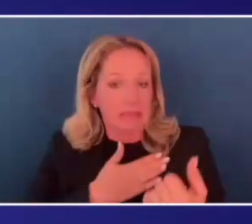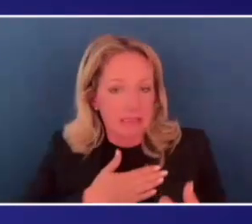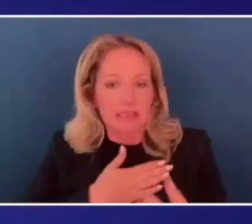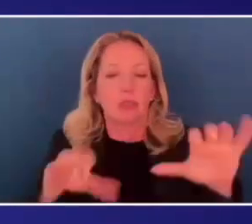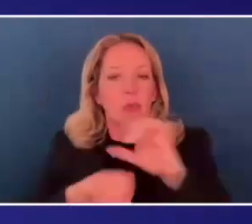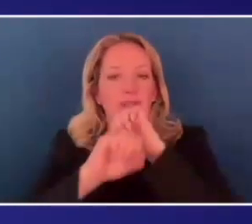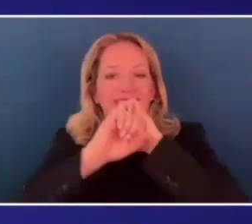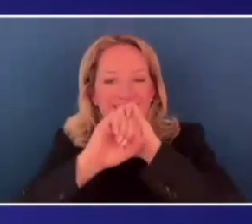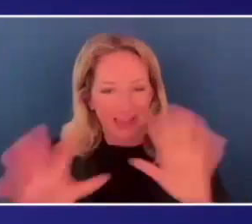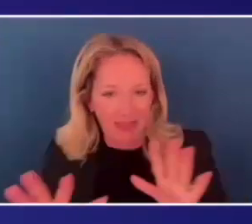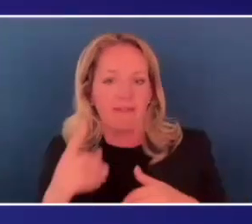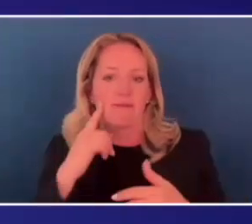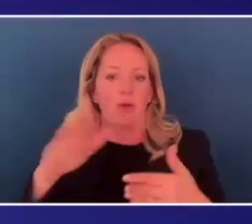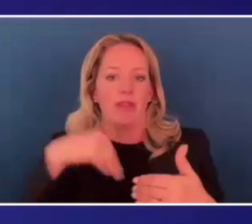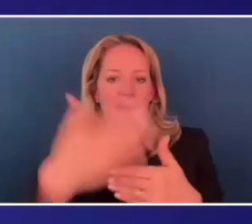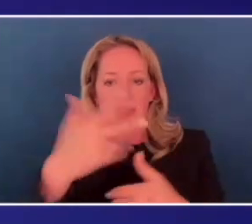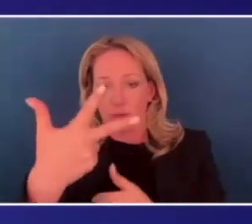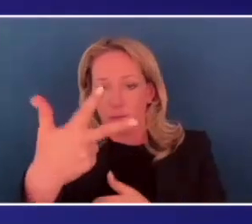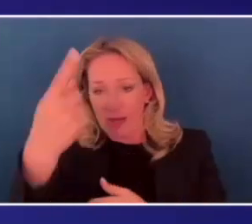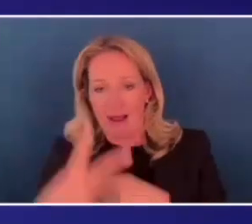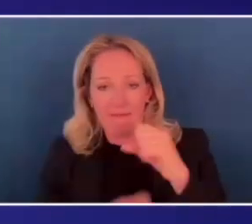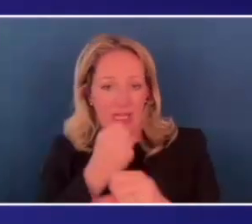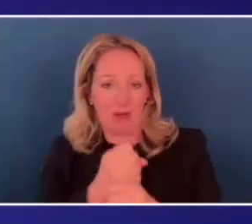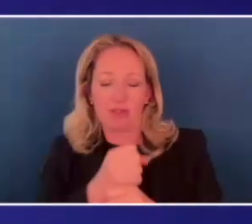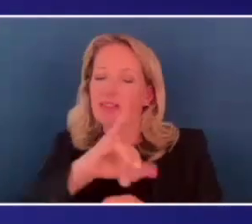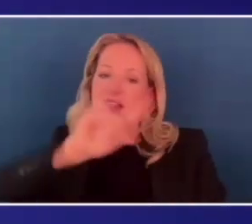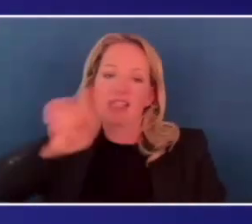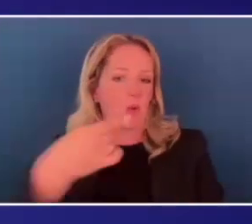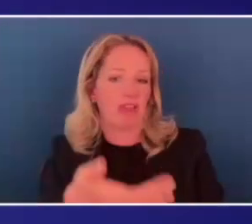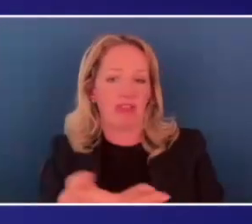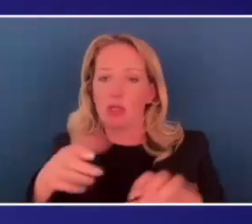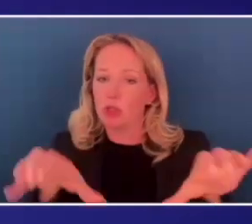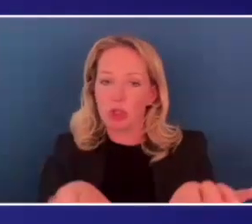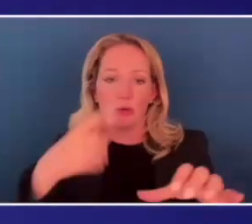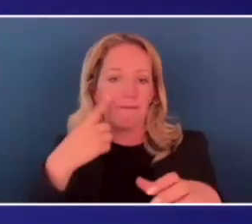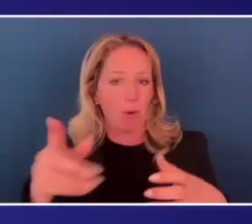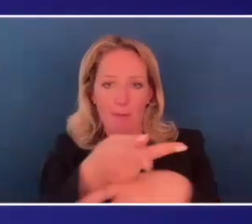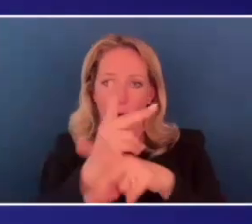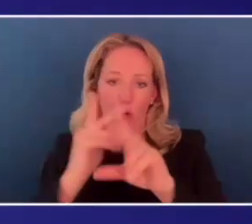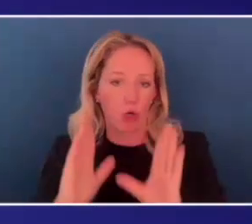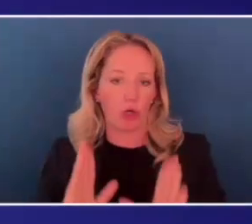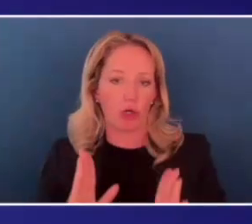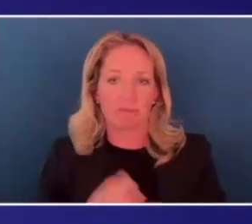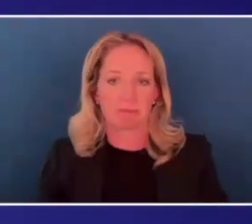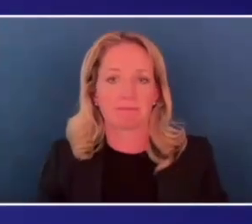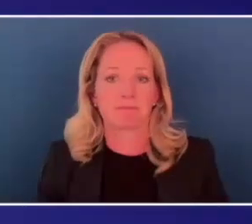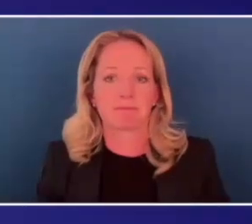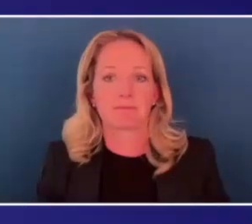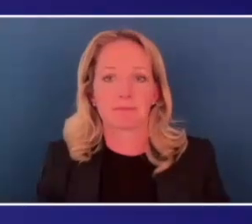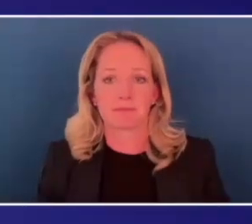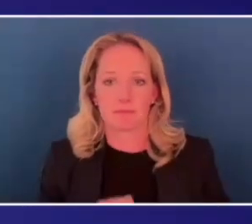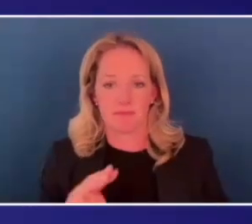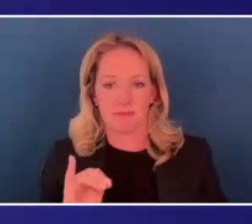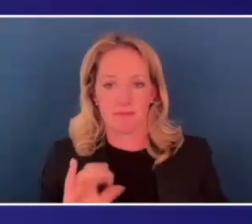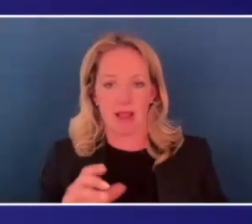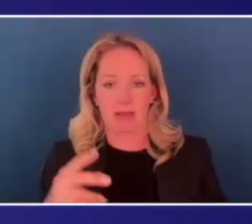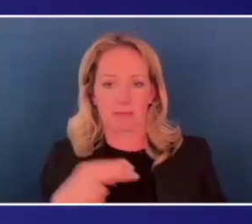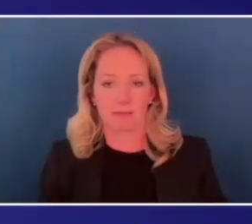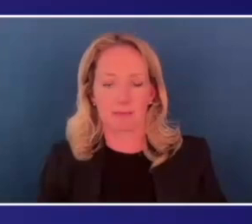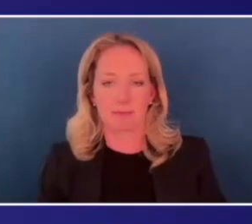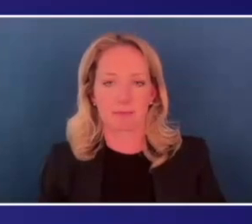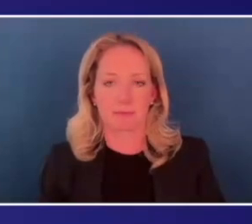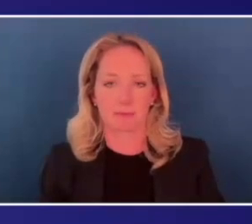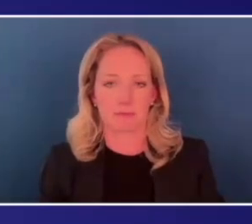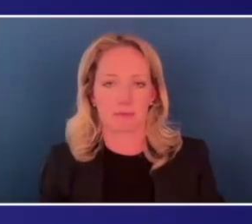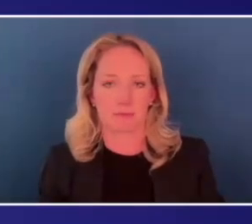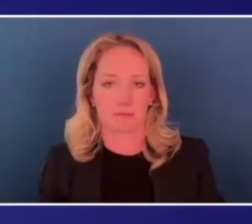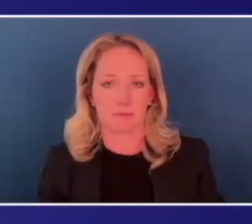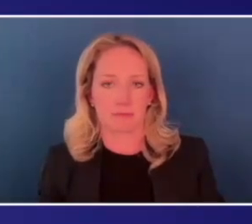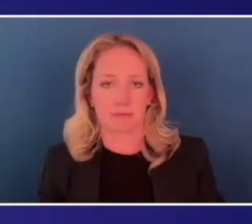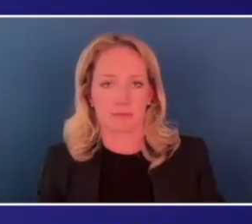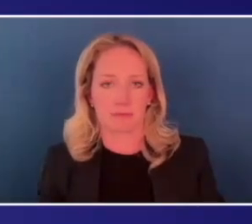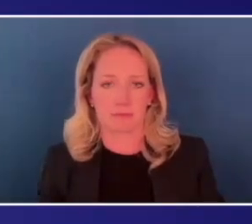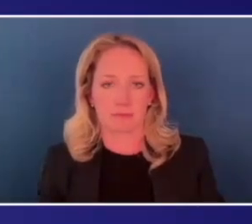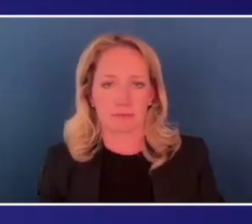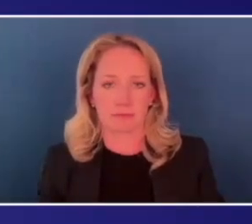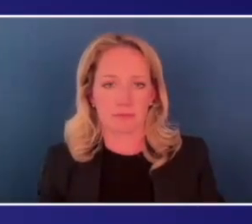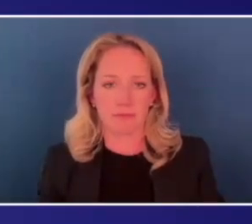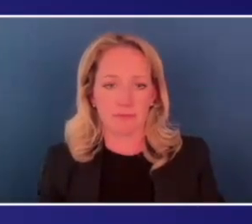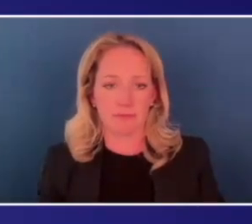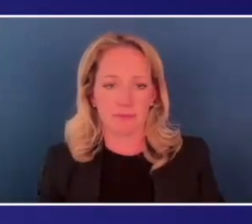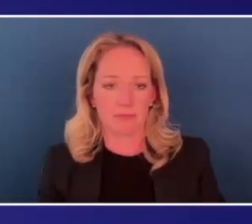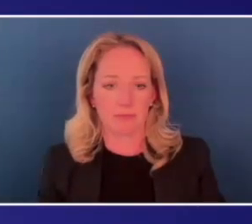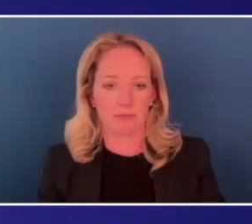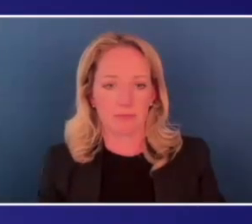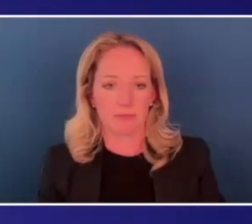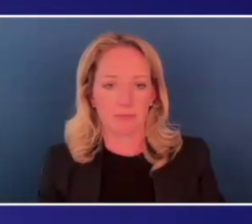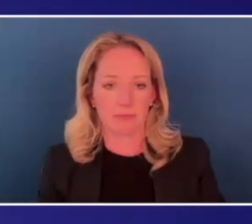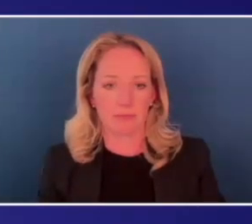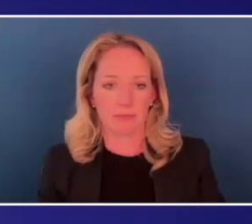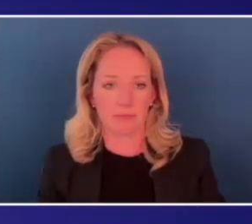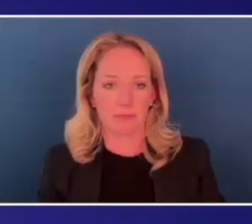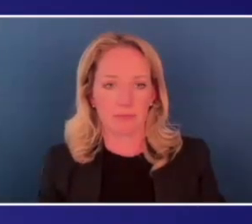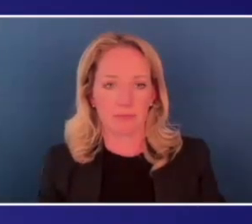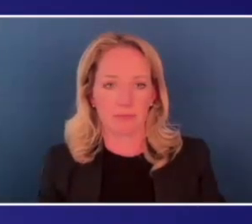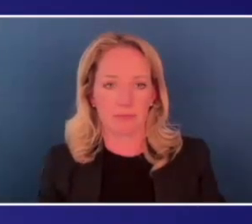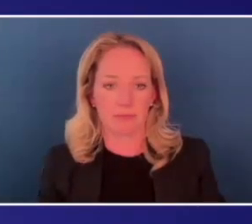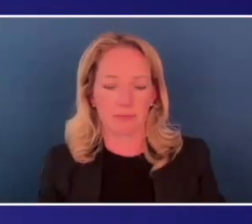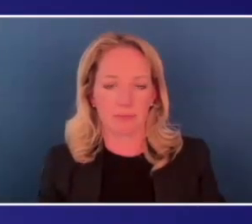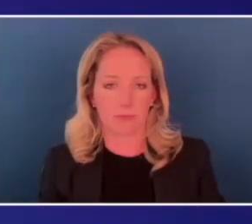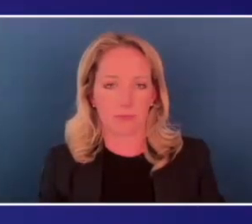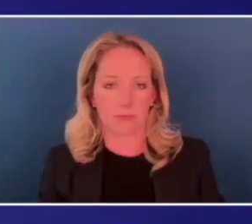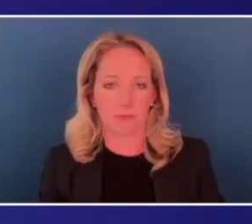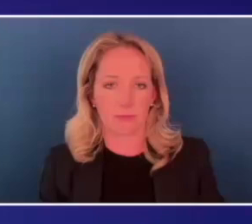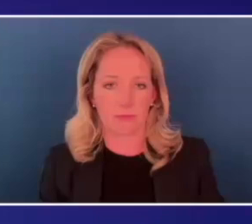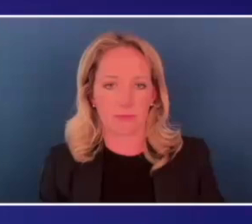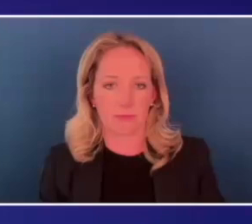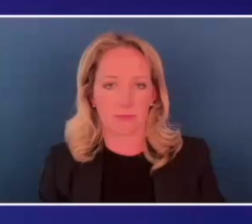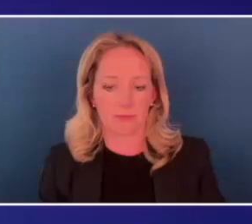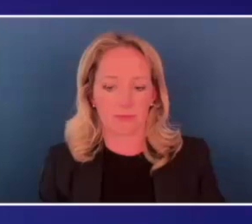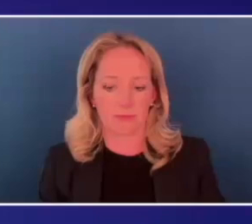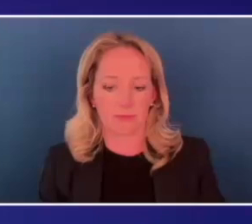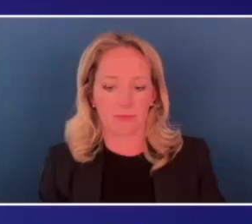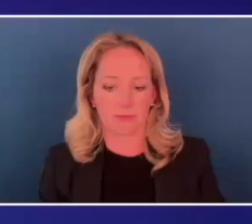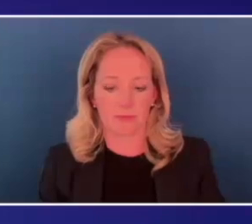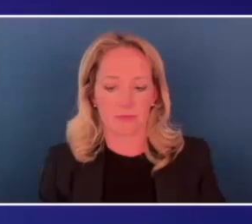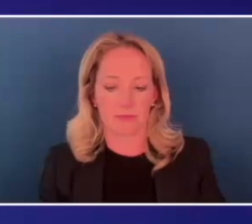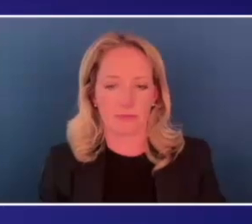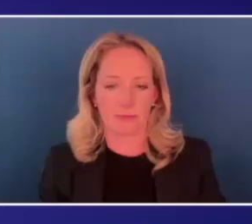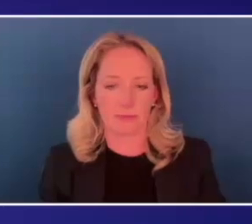That's the best you can do for borrowers. Otherwise, just know.